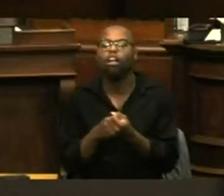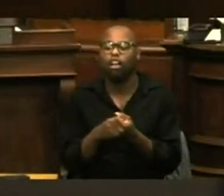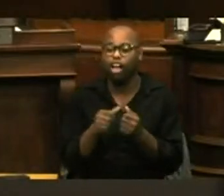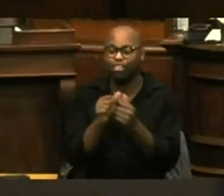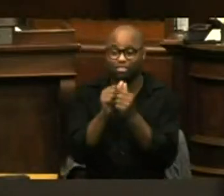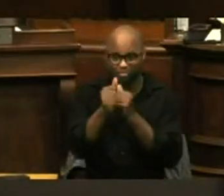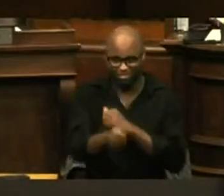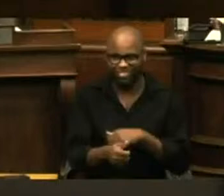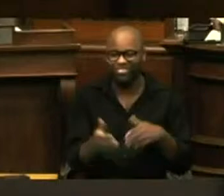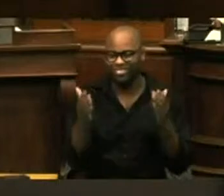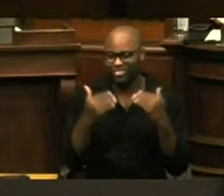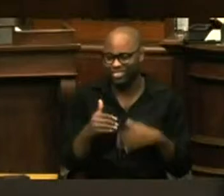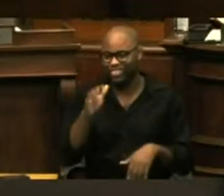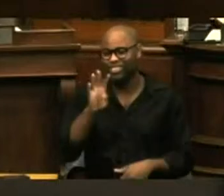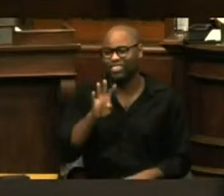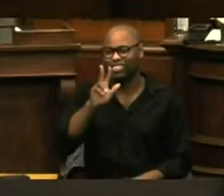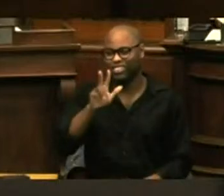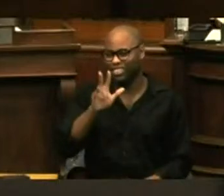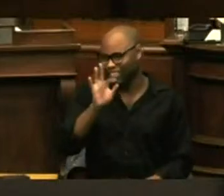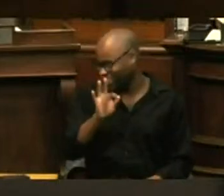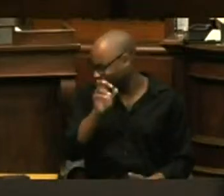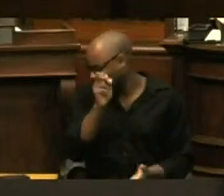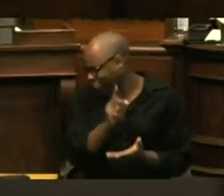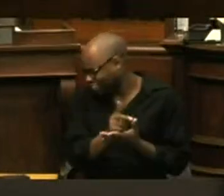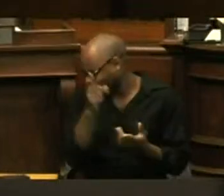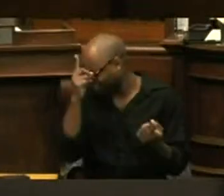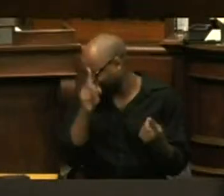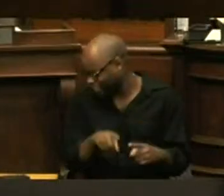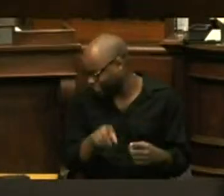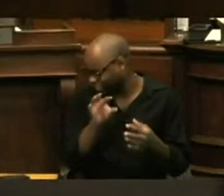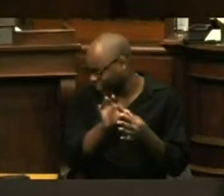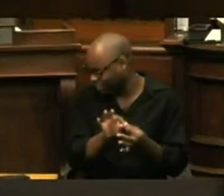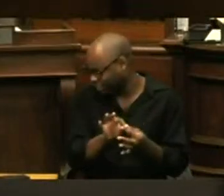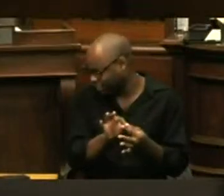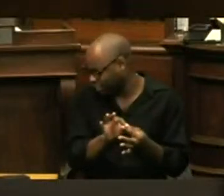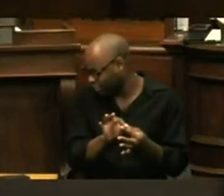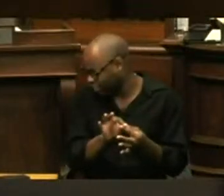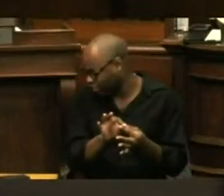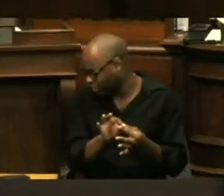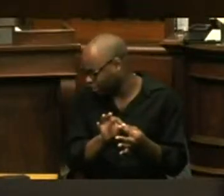Second. All in favor? Aye, aye. Introductory number O. Motion